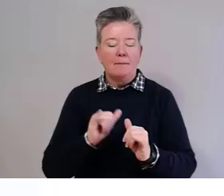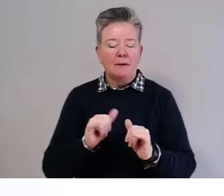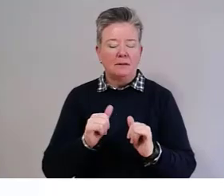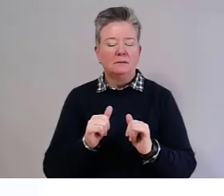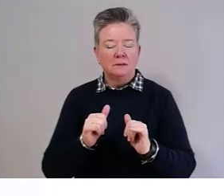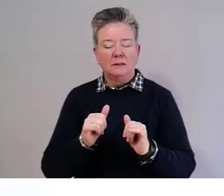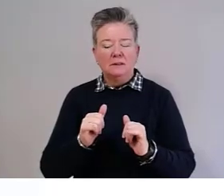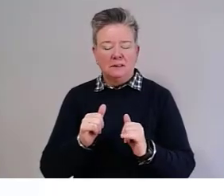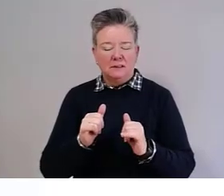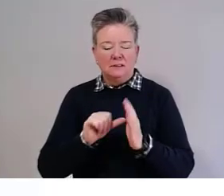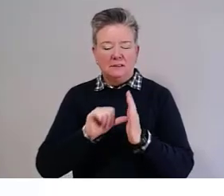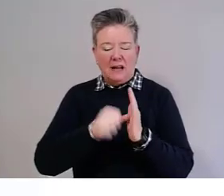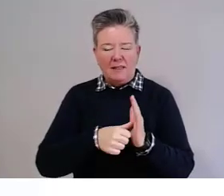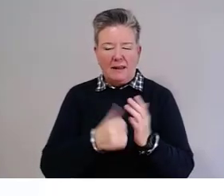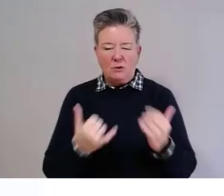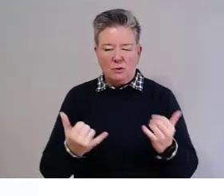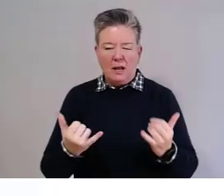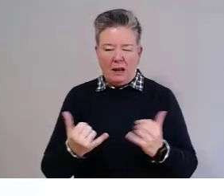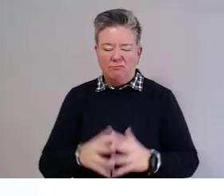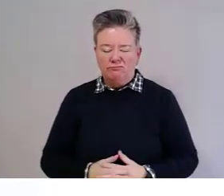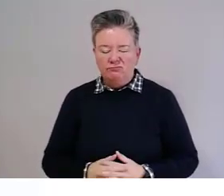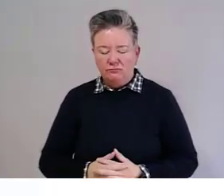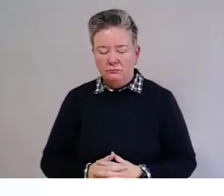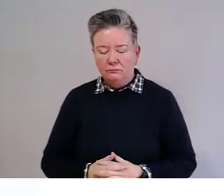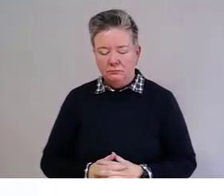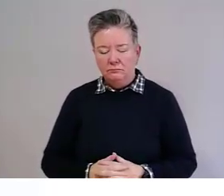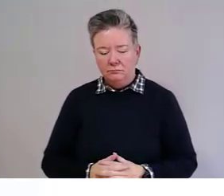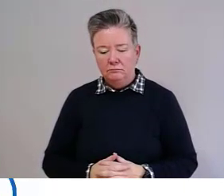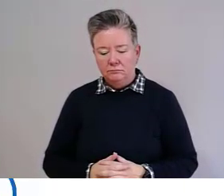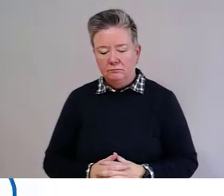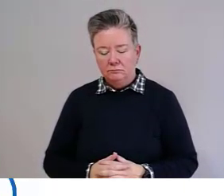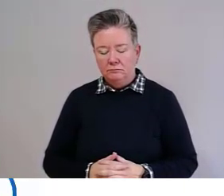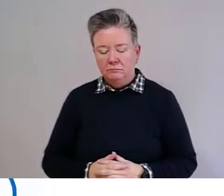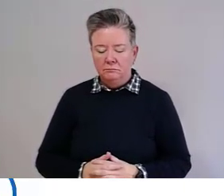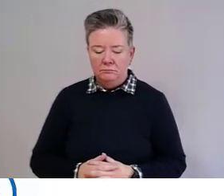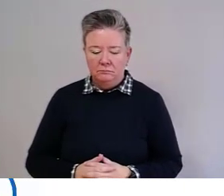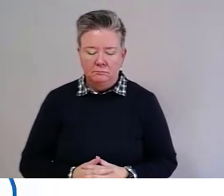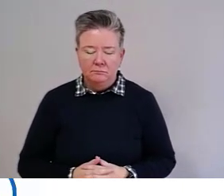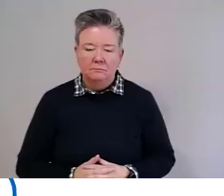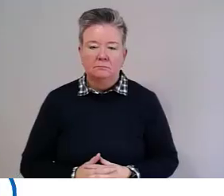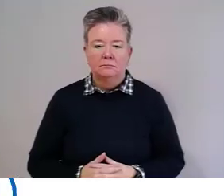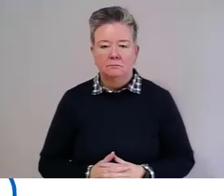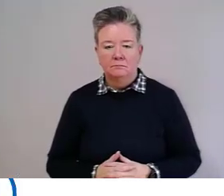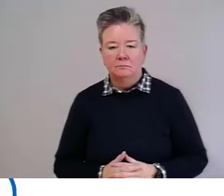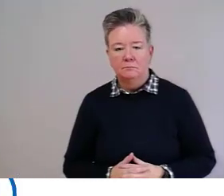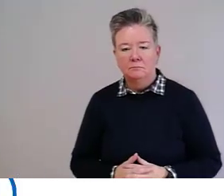that we wanted to highlight today.